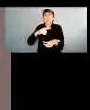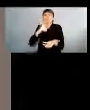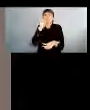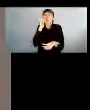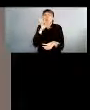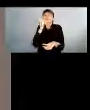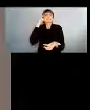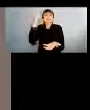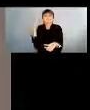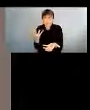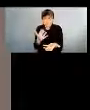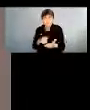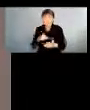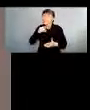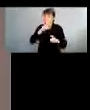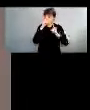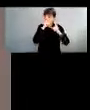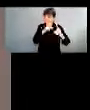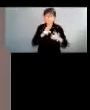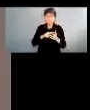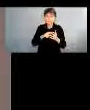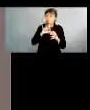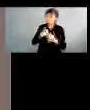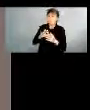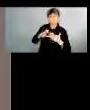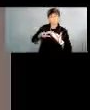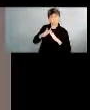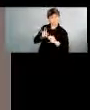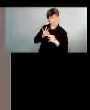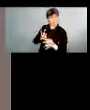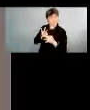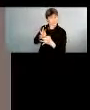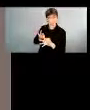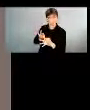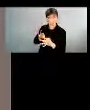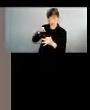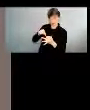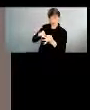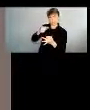is to focus on community engagement, tell us what good community engagement means to